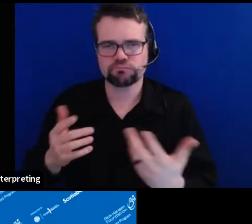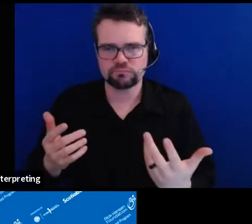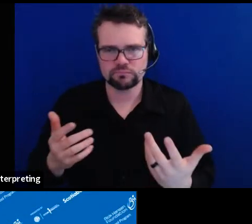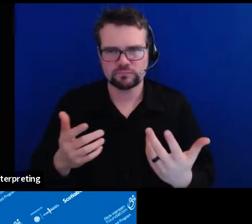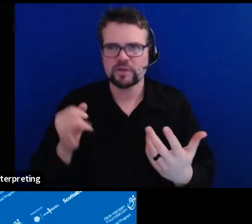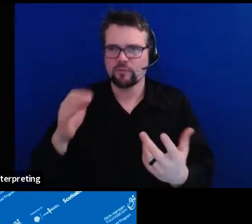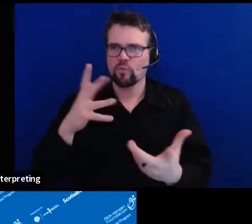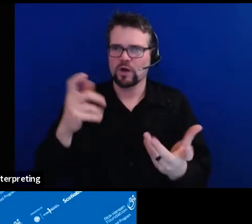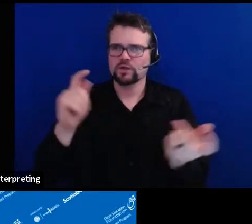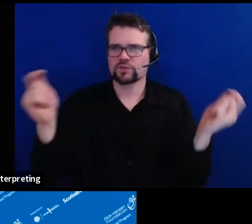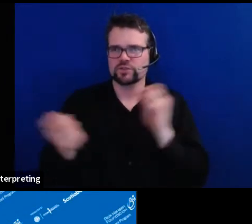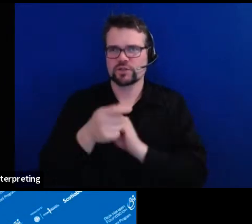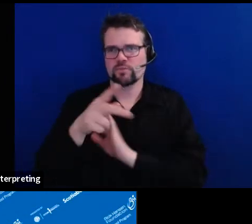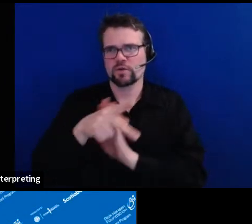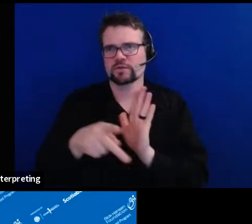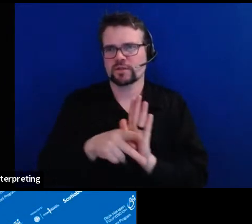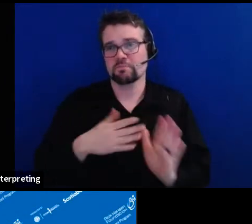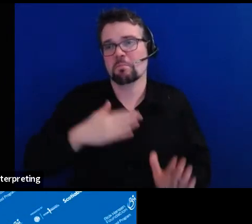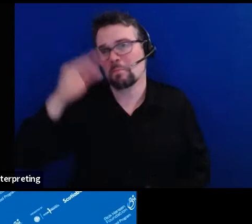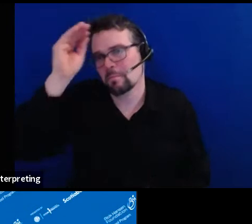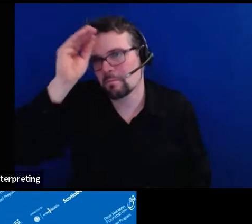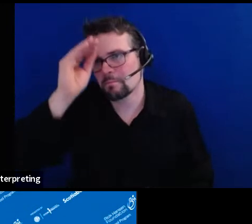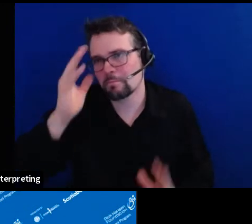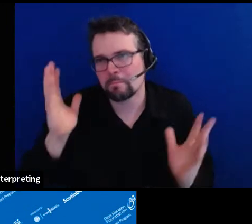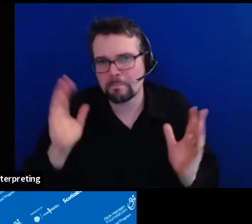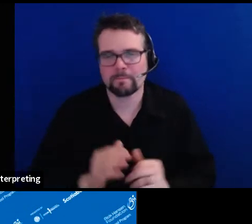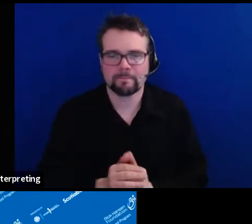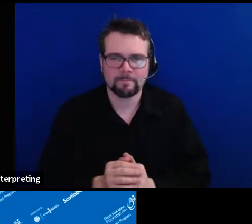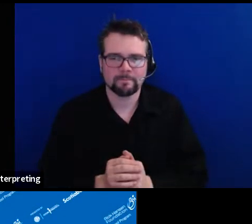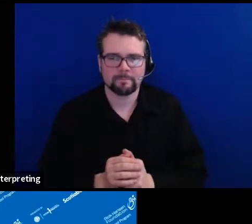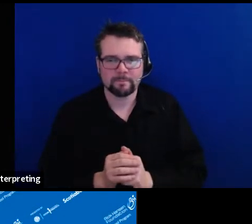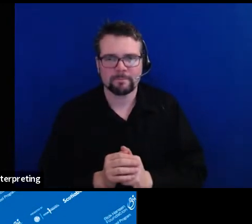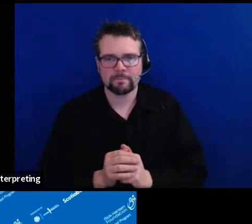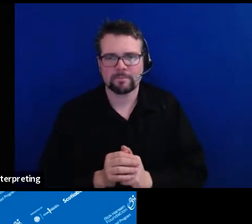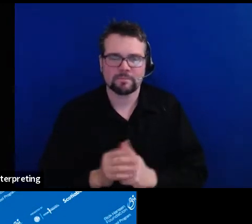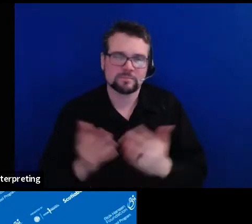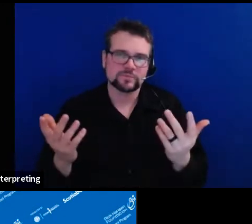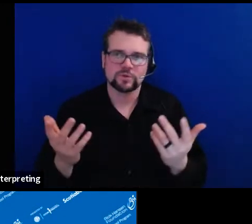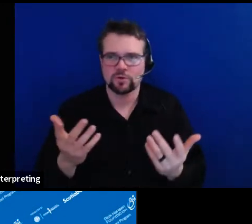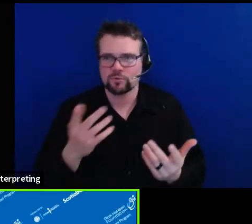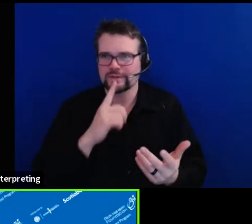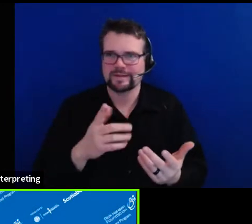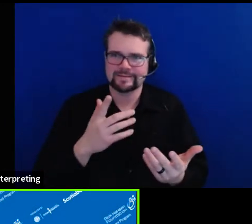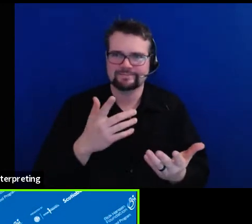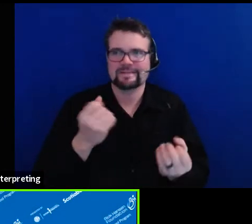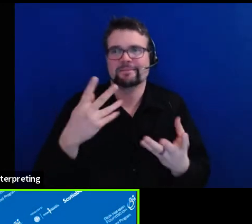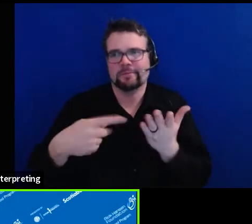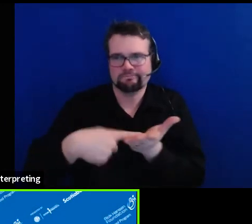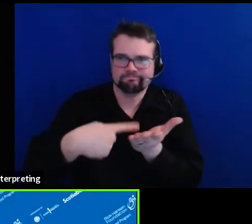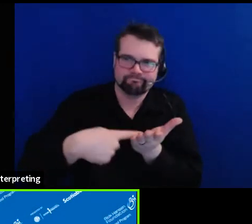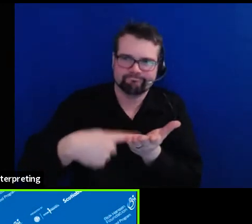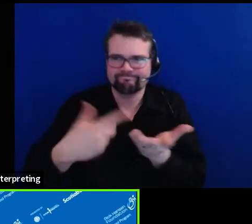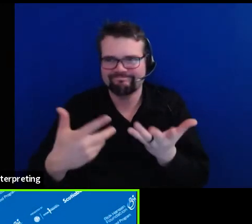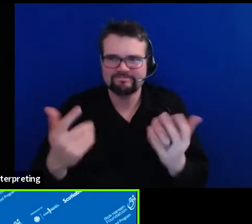THAT'S JUST MY OPINION. BUT I GUESS IT'S A GREAT DEBATE. THANK YOU. AND THAT'S A QUESTION, I THINK,